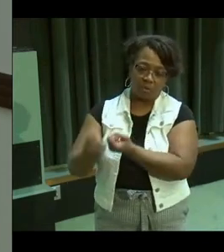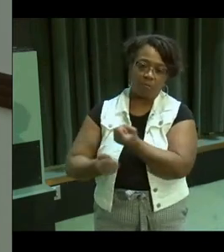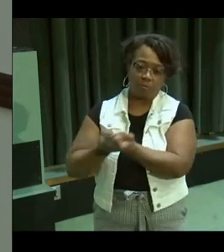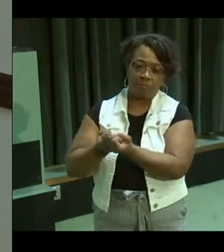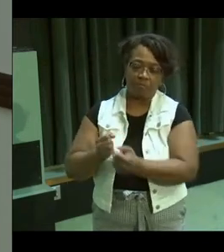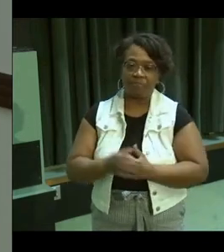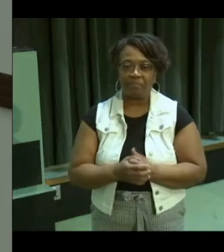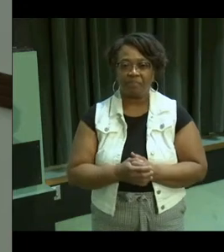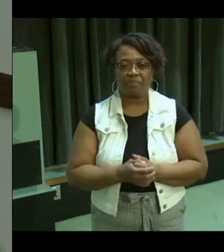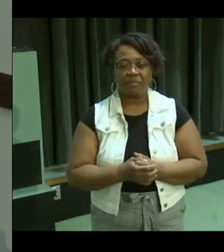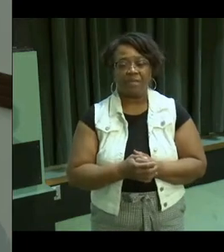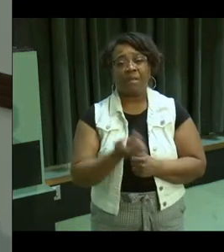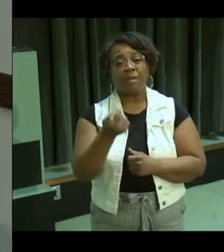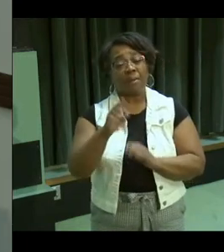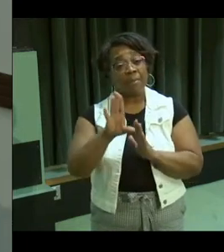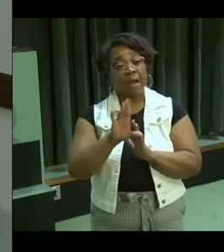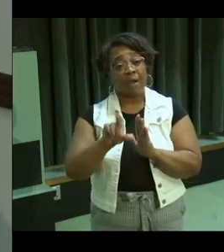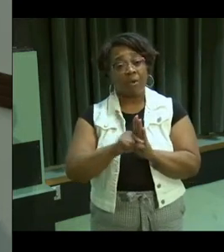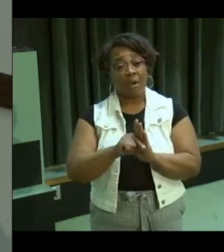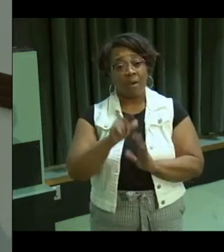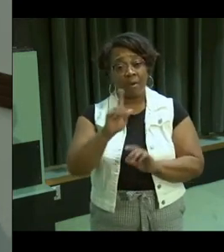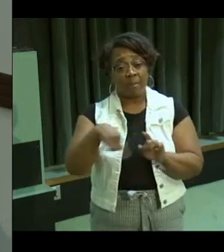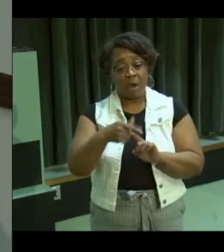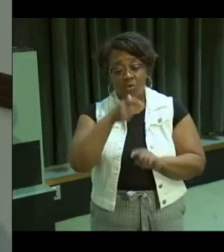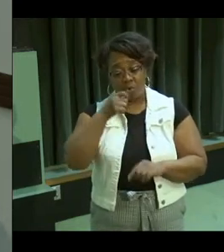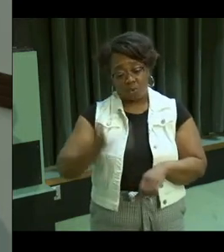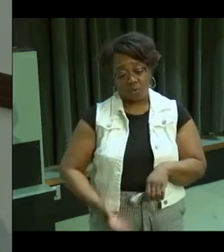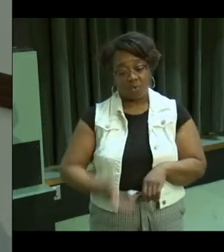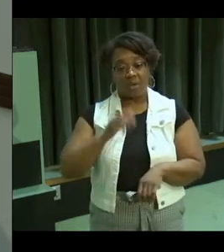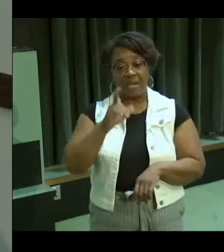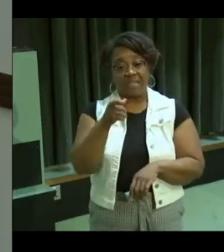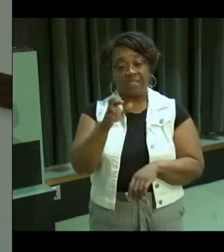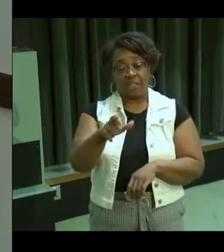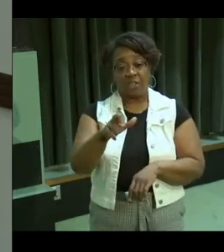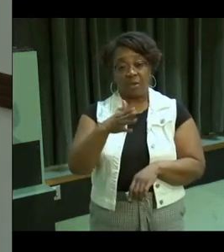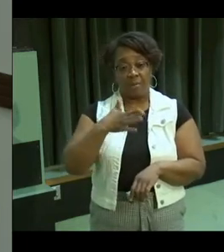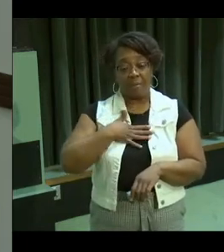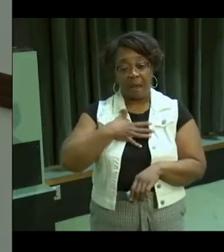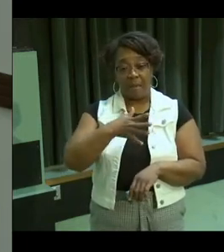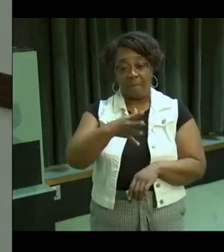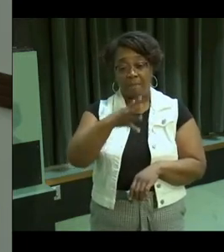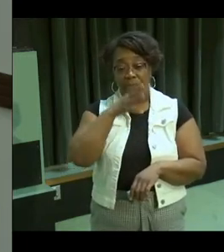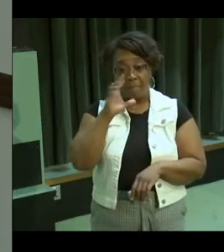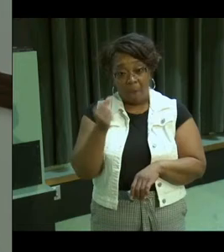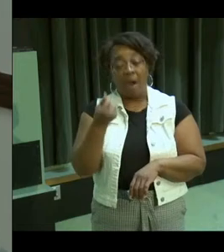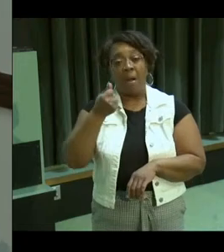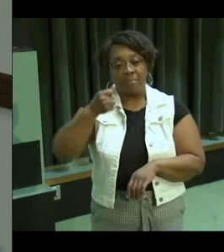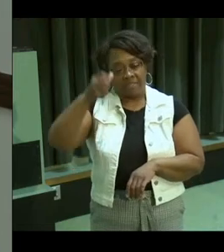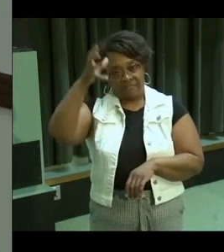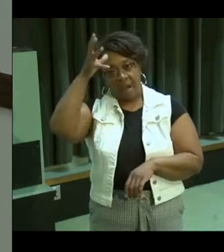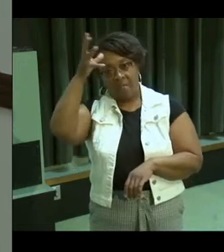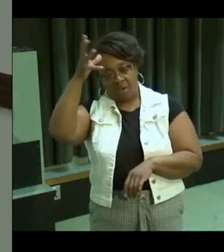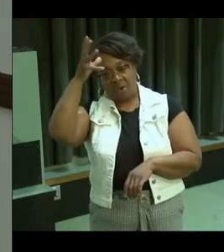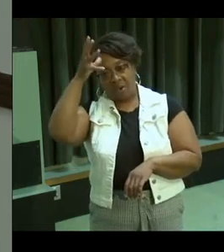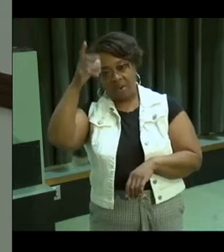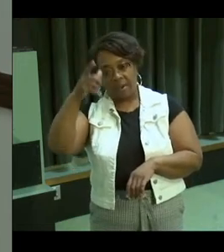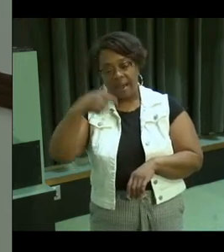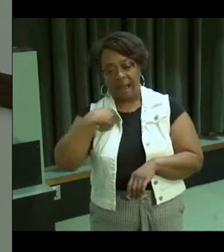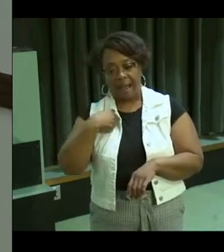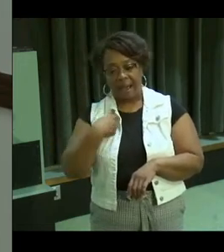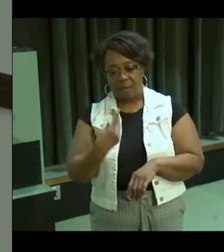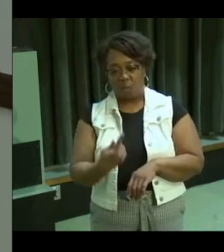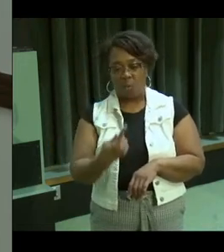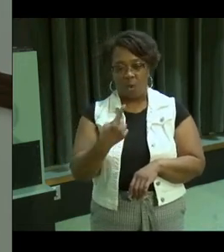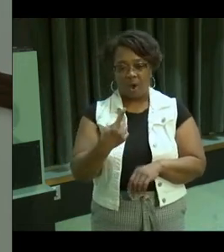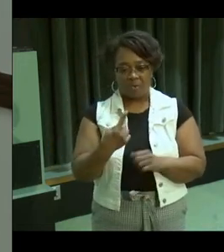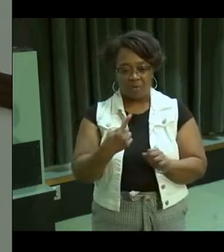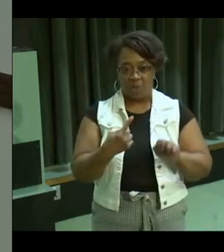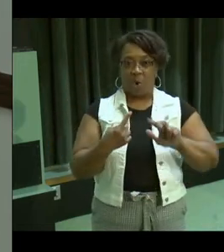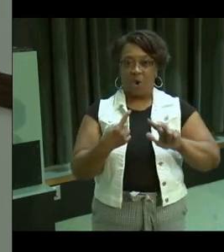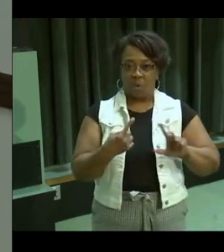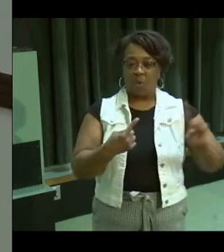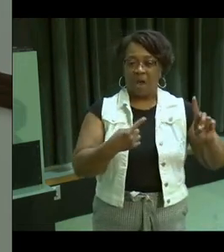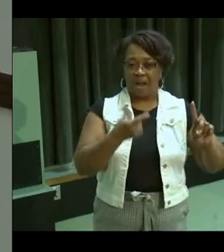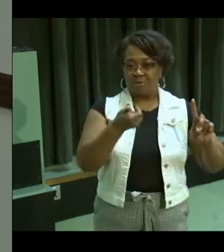background on myself, Cesar was